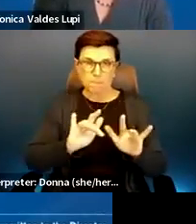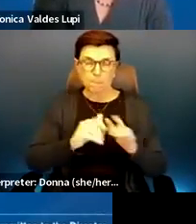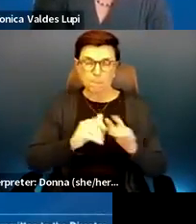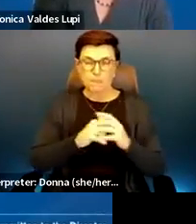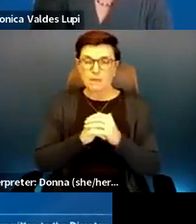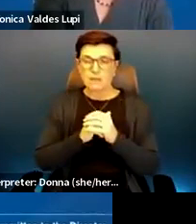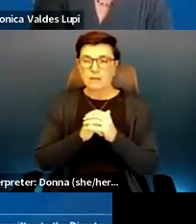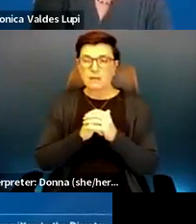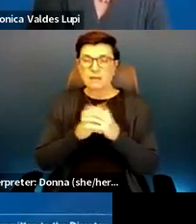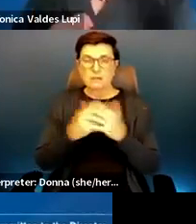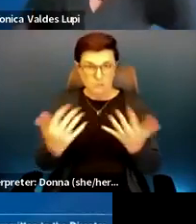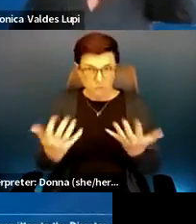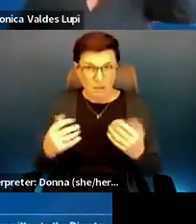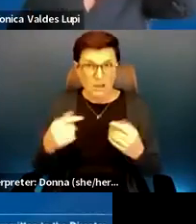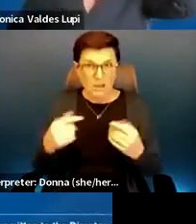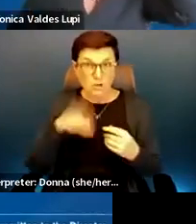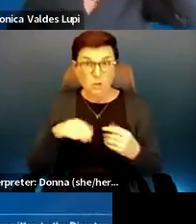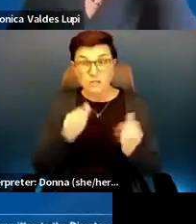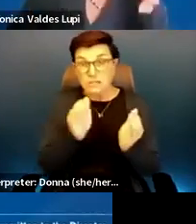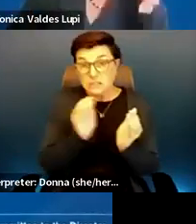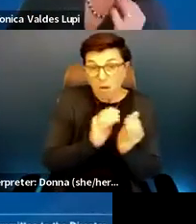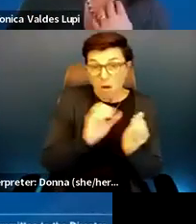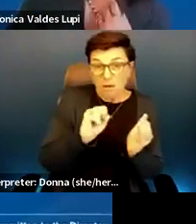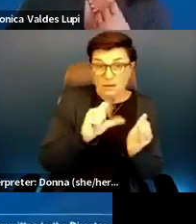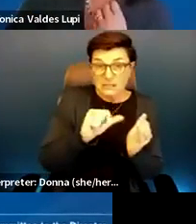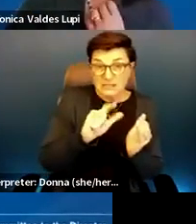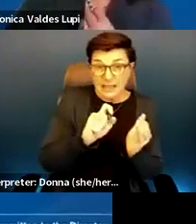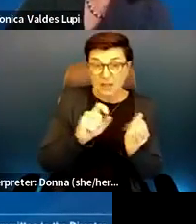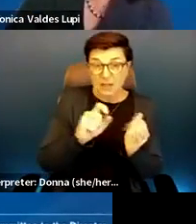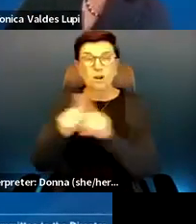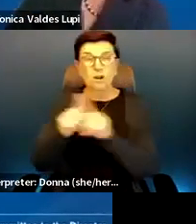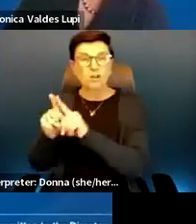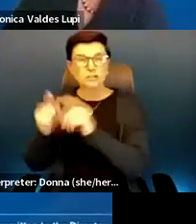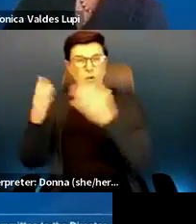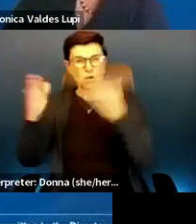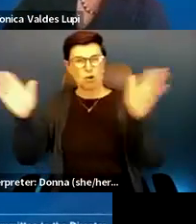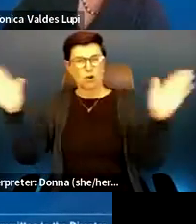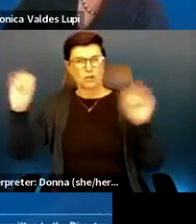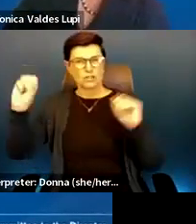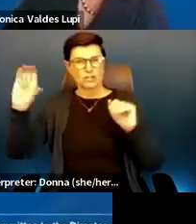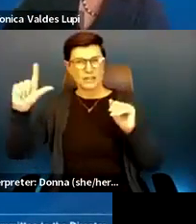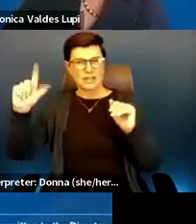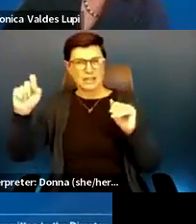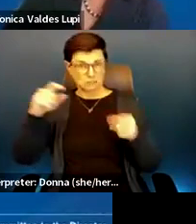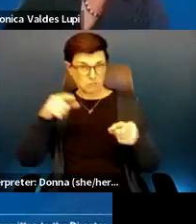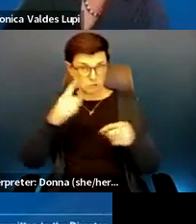but at a much larger scale for you, there's this siloing that we see happening. And just wondering if you're envisioning that these offices